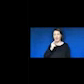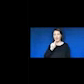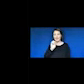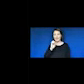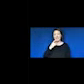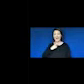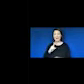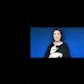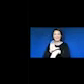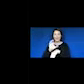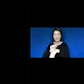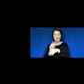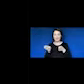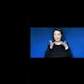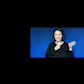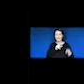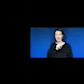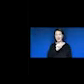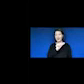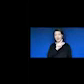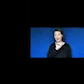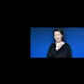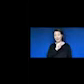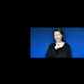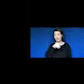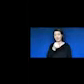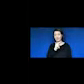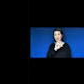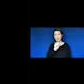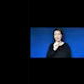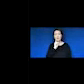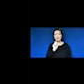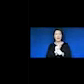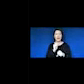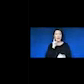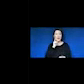I'm Kaitlin Jones, I work for VCU RTC and I'm a employment specialist.